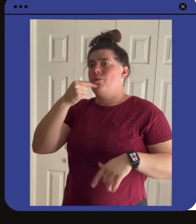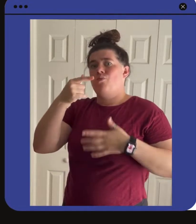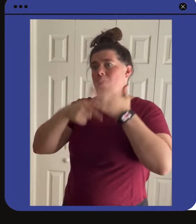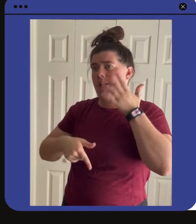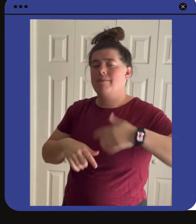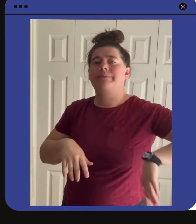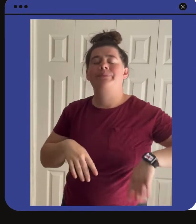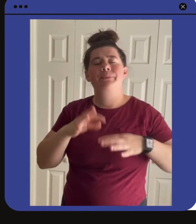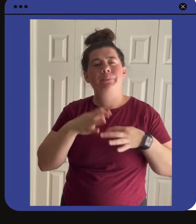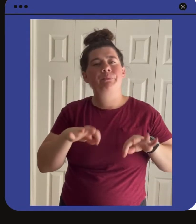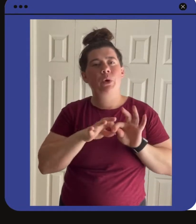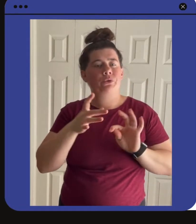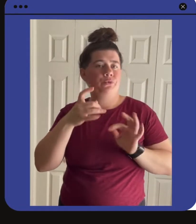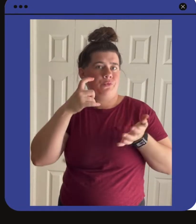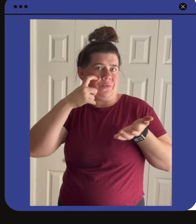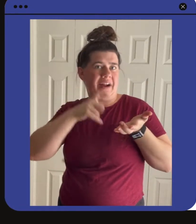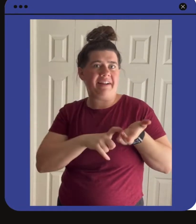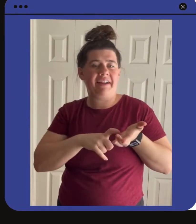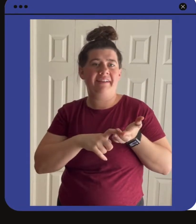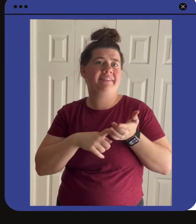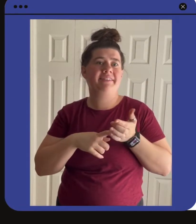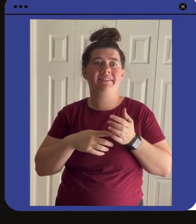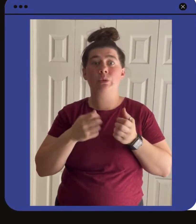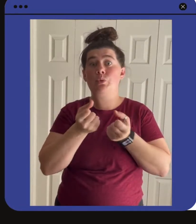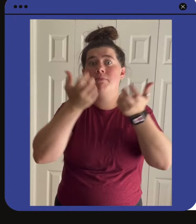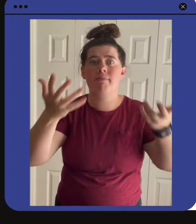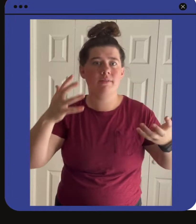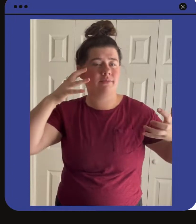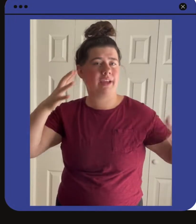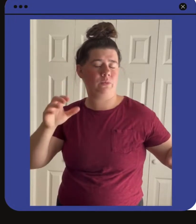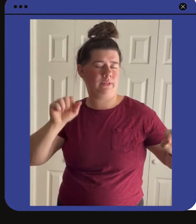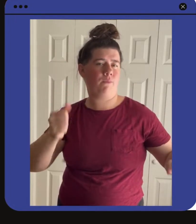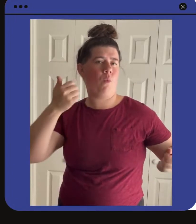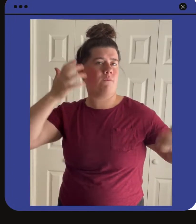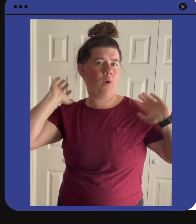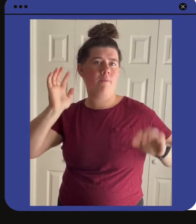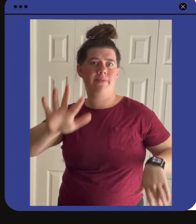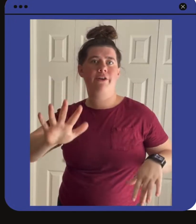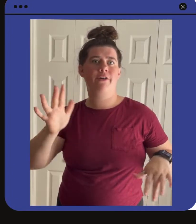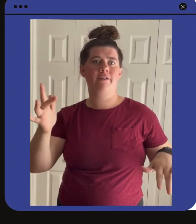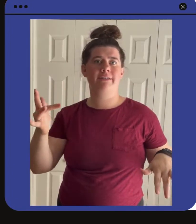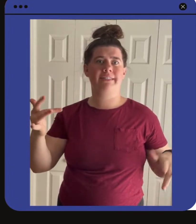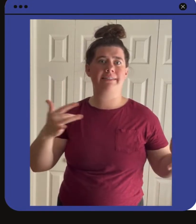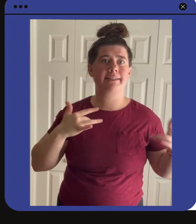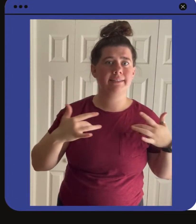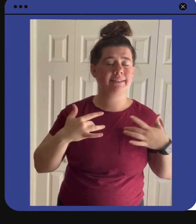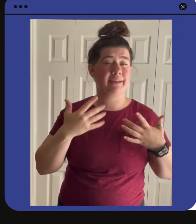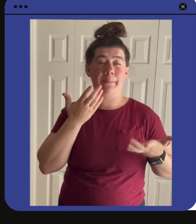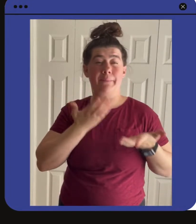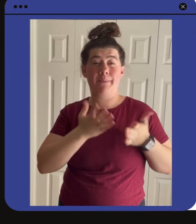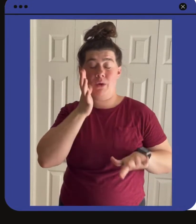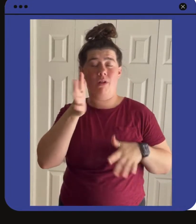What who said what it's important to recognize when sound becomes too overwhelming for their senses?